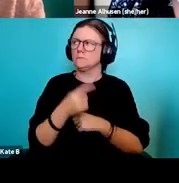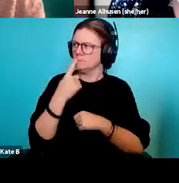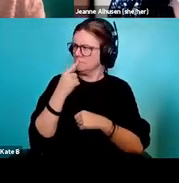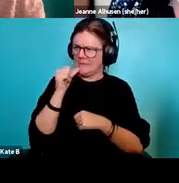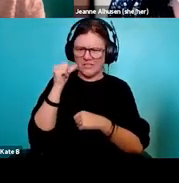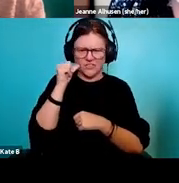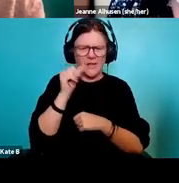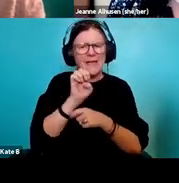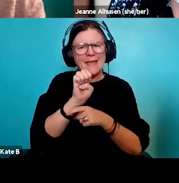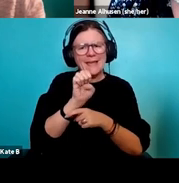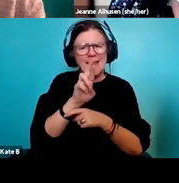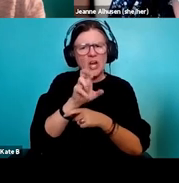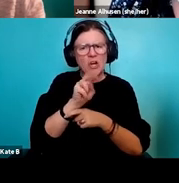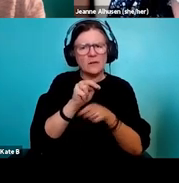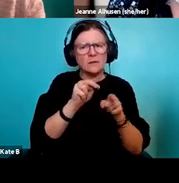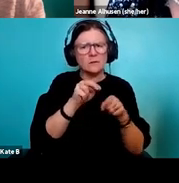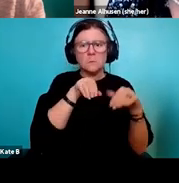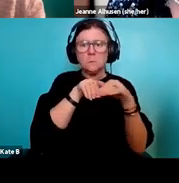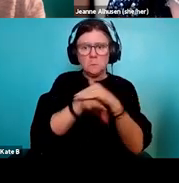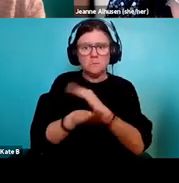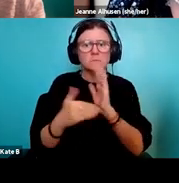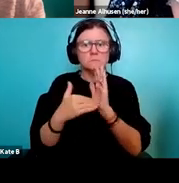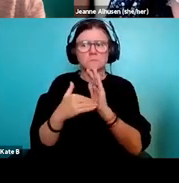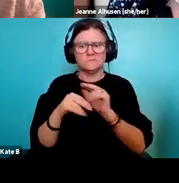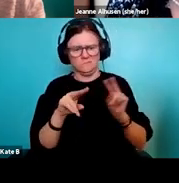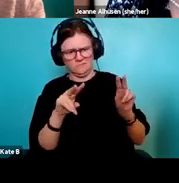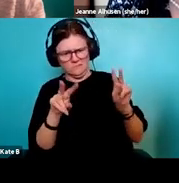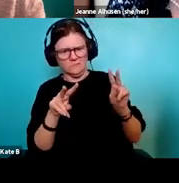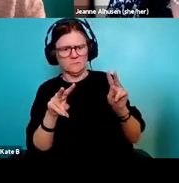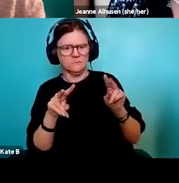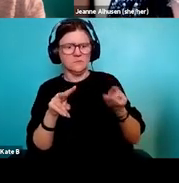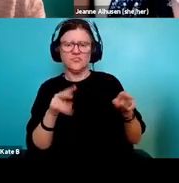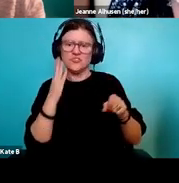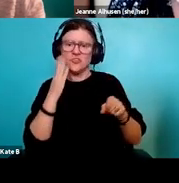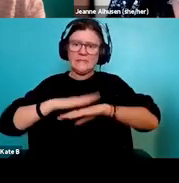who talked about feeling judged when she was attempting to get on the exam table, and feeling